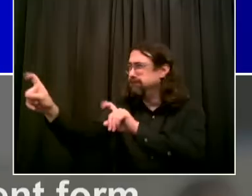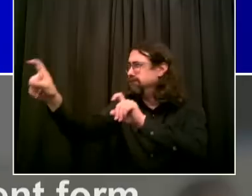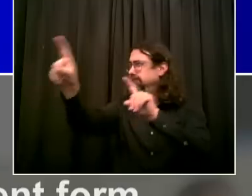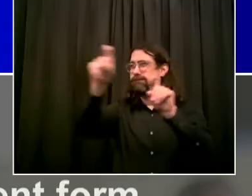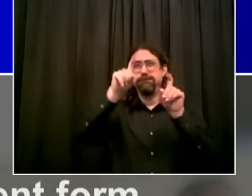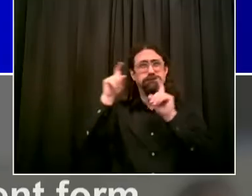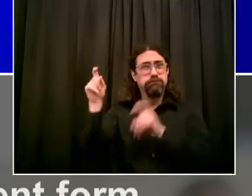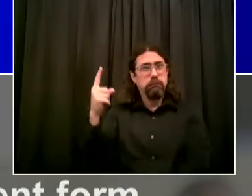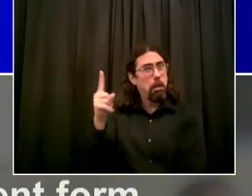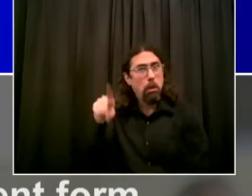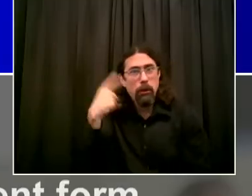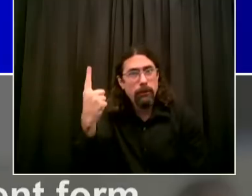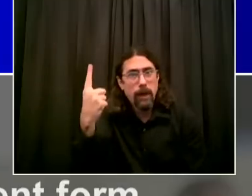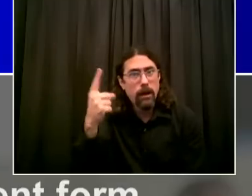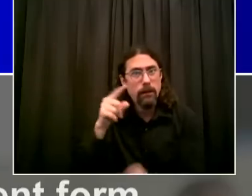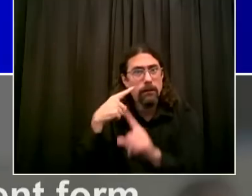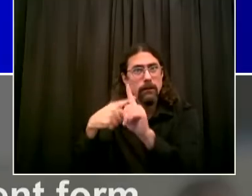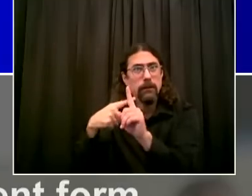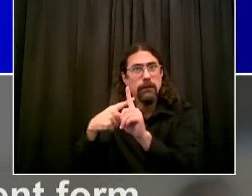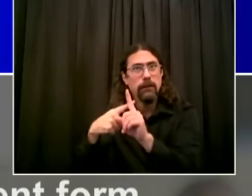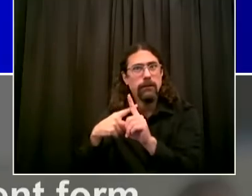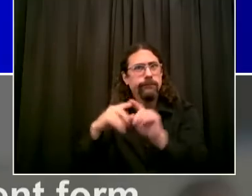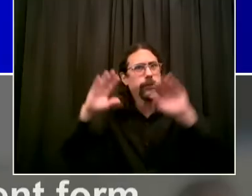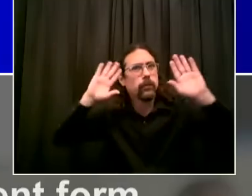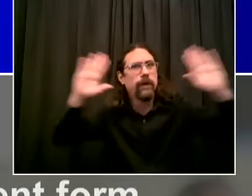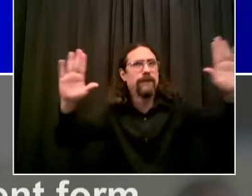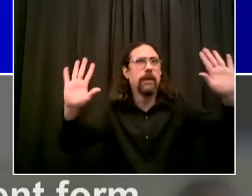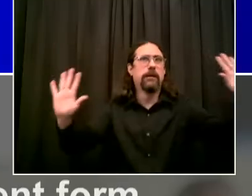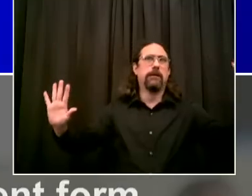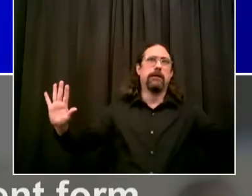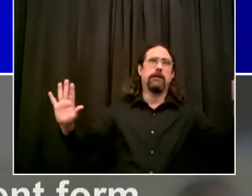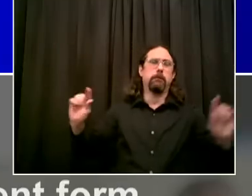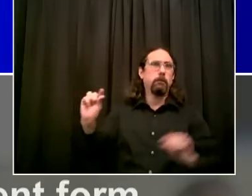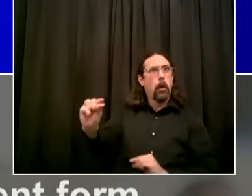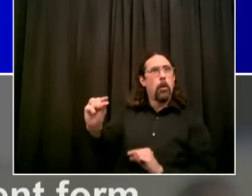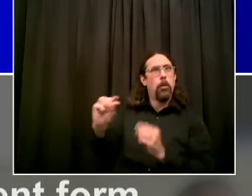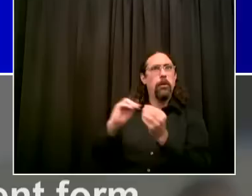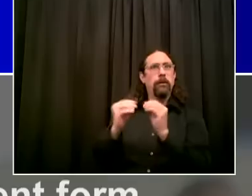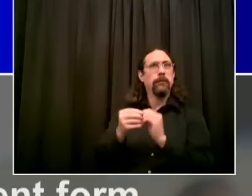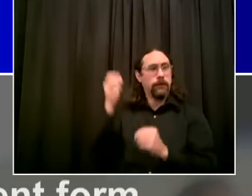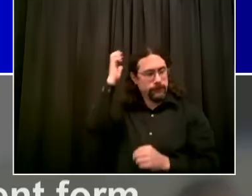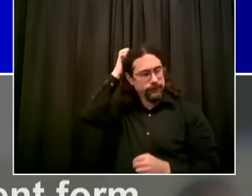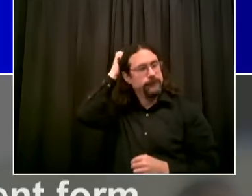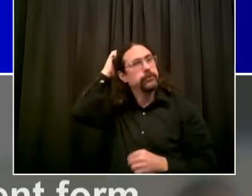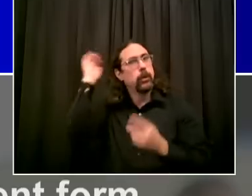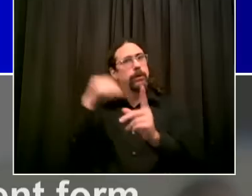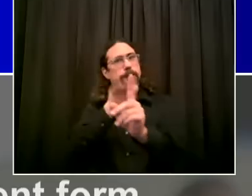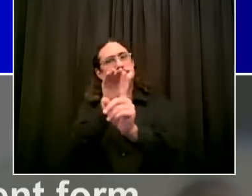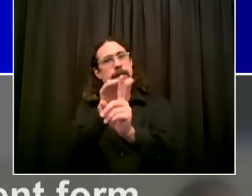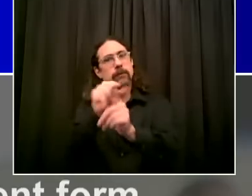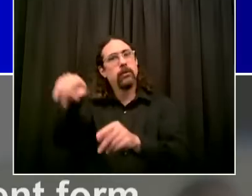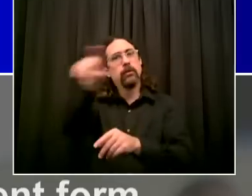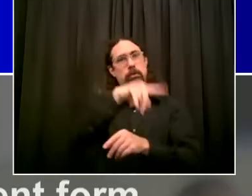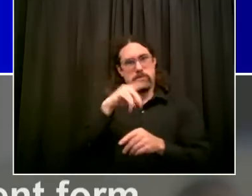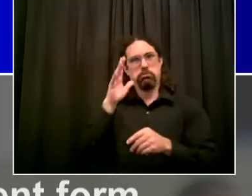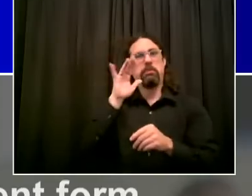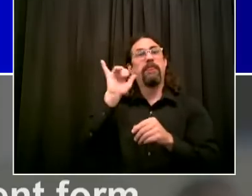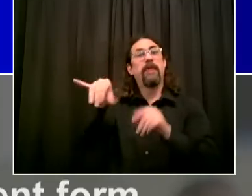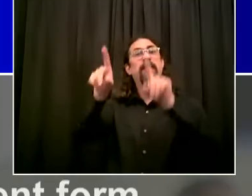PLEASE SIGN AND SUBUBMIT YOUR TESTING CONSENT FOR YOUR CHILD. REMEMBER, THHE TESTING IS QUICK, IT IS EASY, IT IS FREE AND AVAILALAE BL RIGHT THERE AT